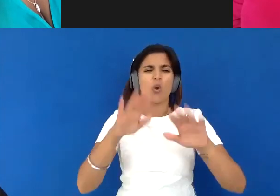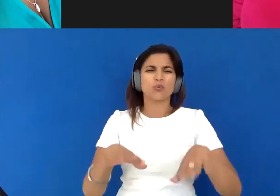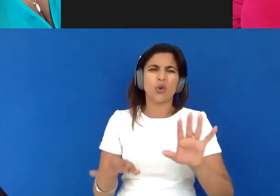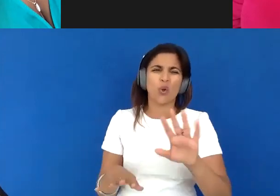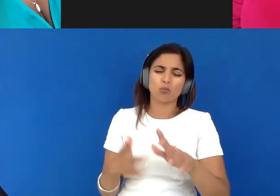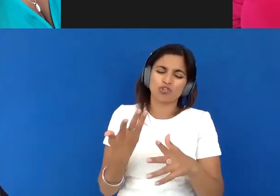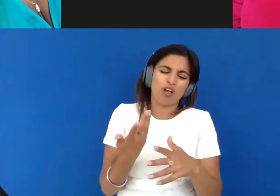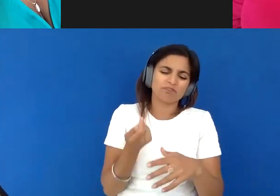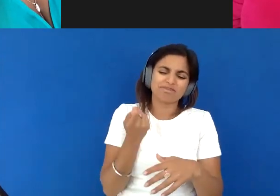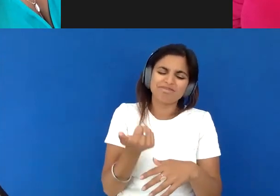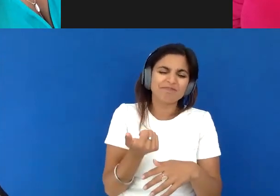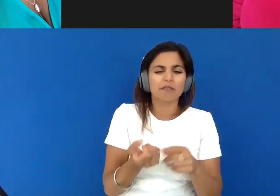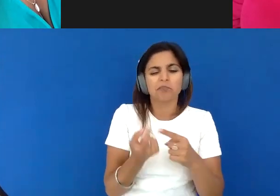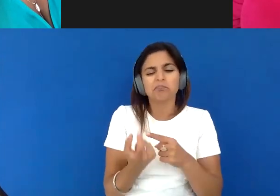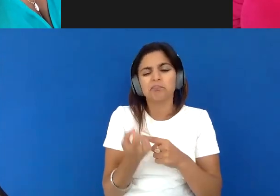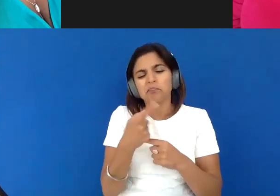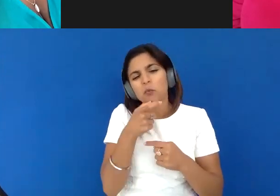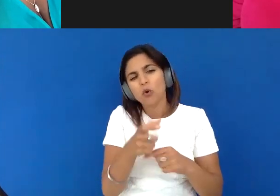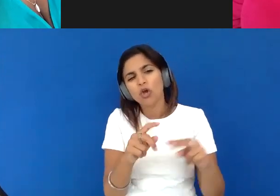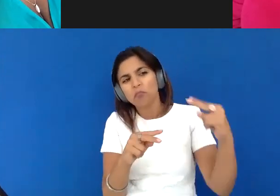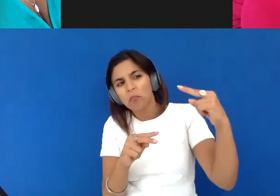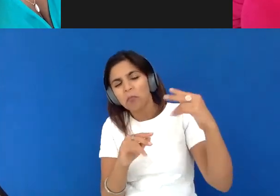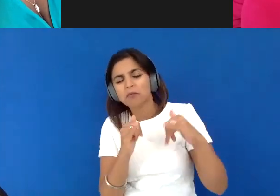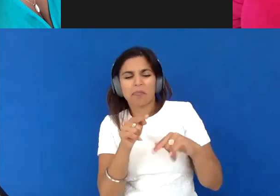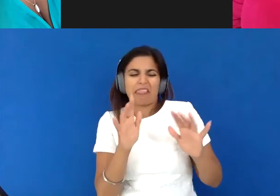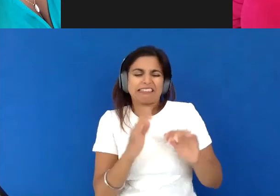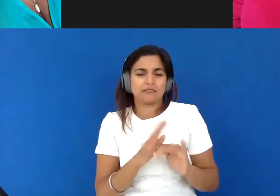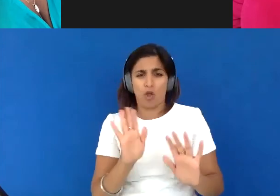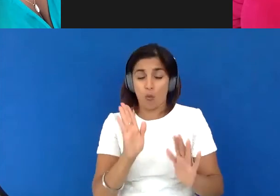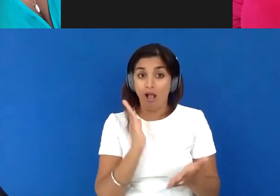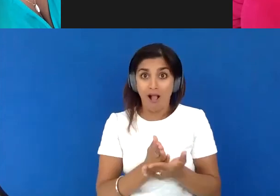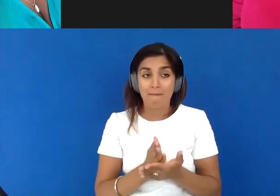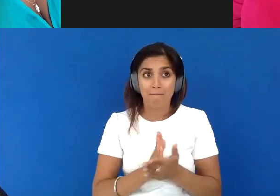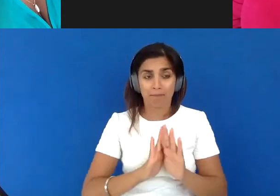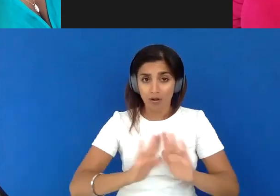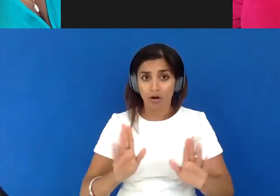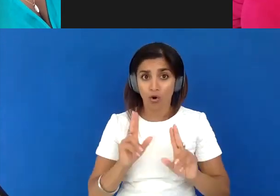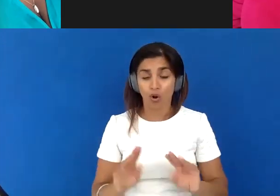there it's just a glance there sometimes over here as well it is a neck it is a